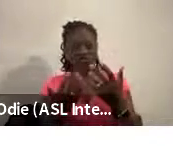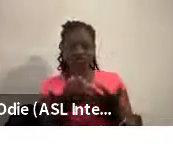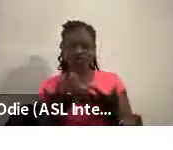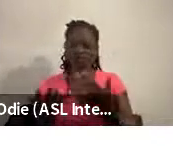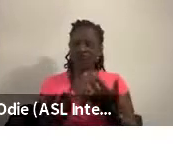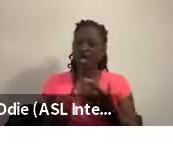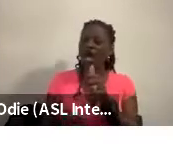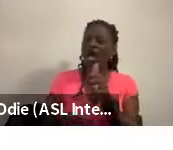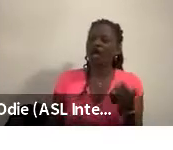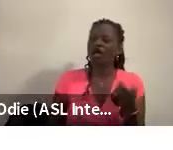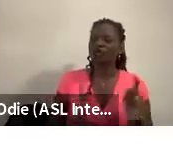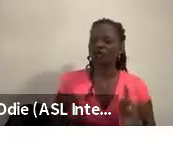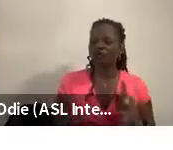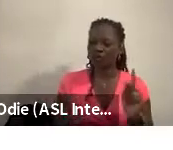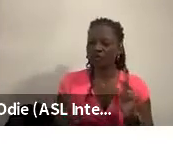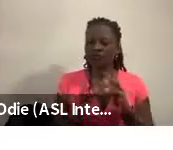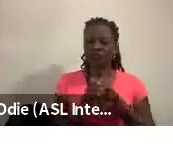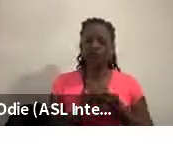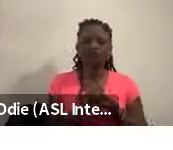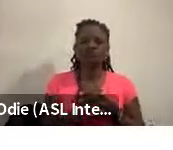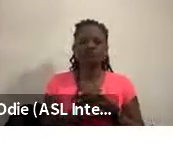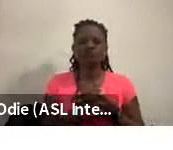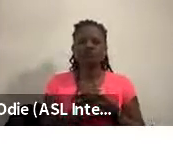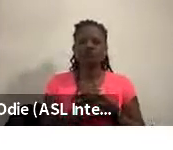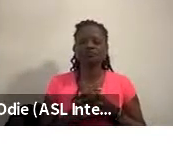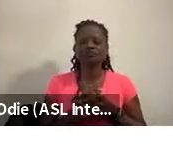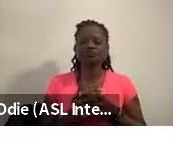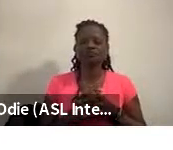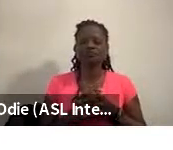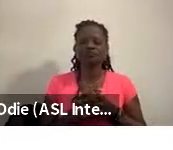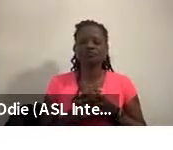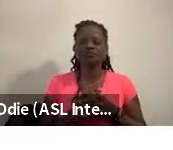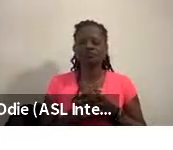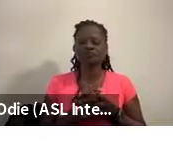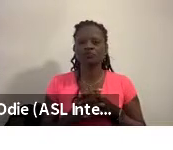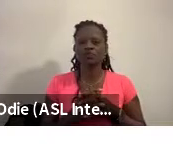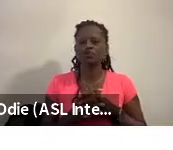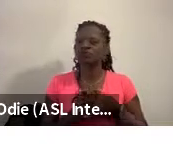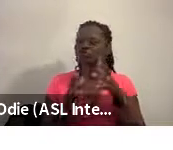Data collection locally. Some general topics we look at in the